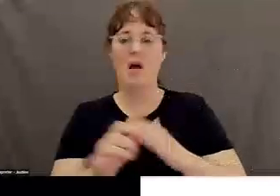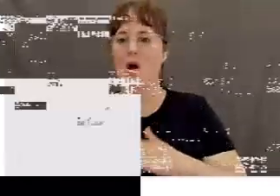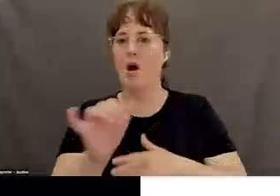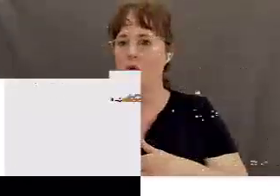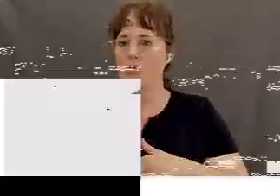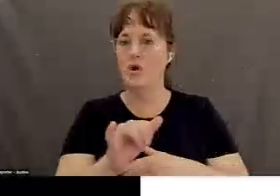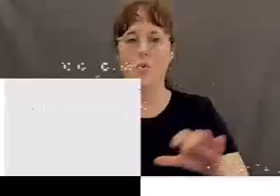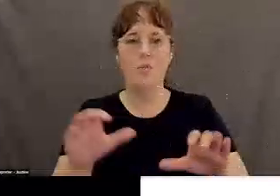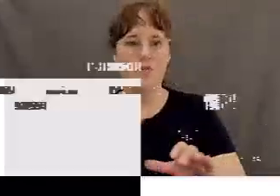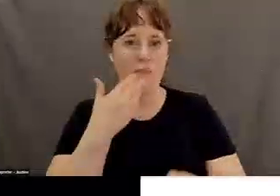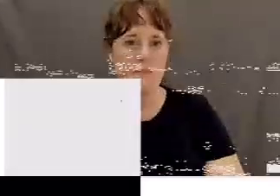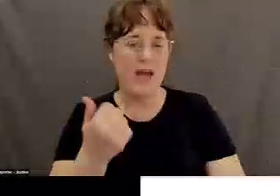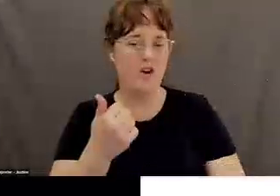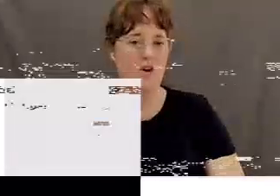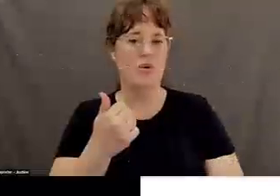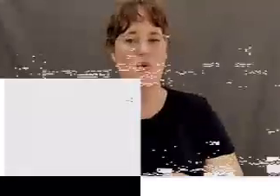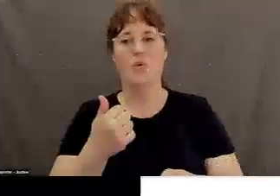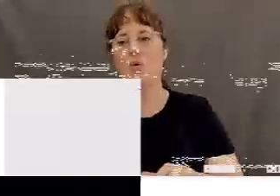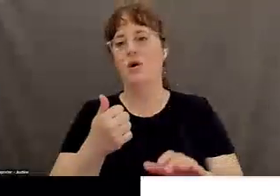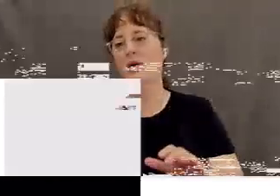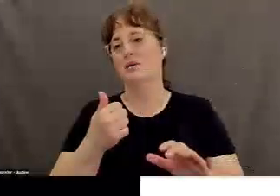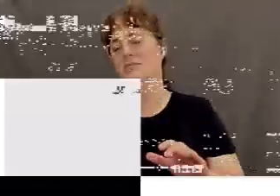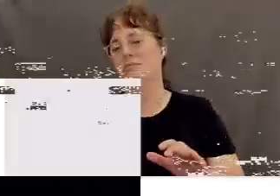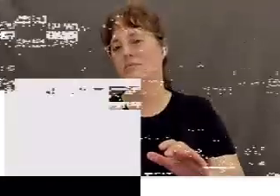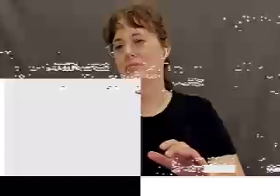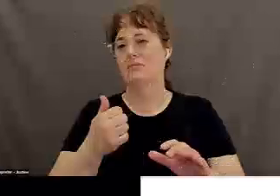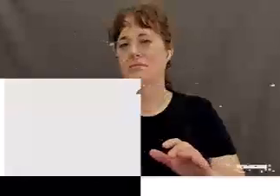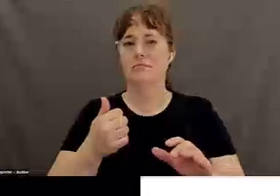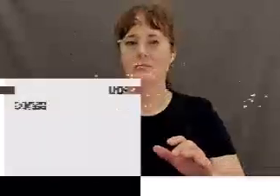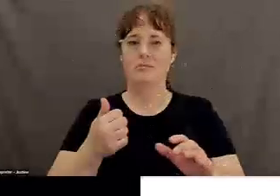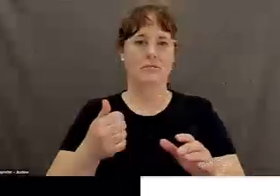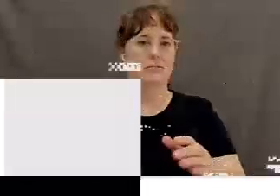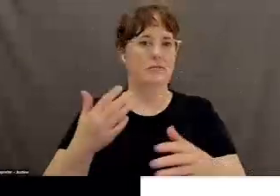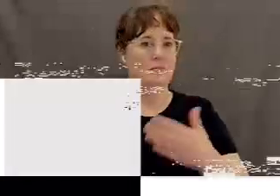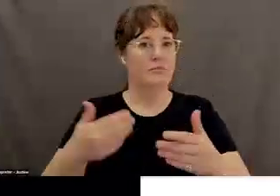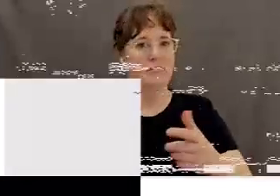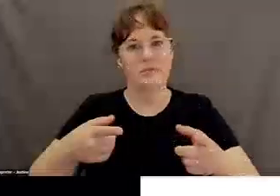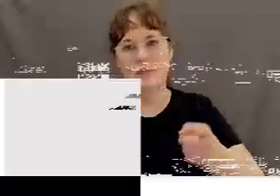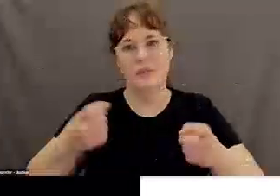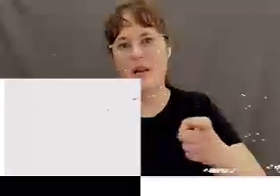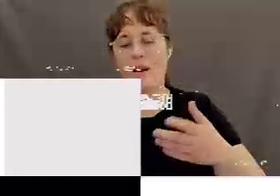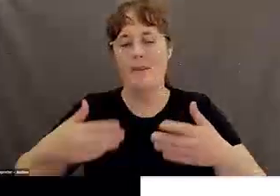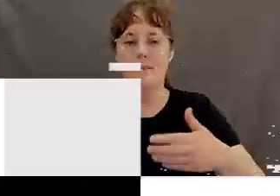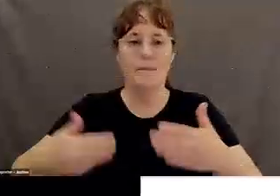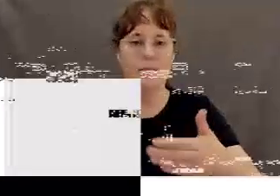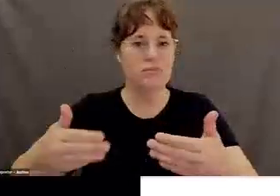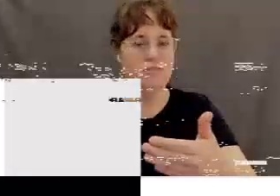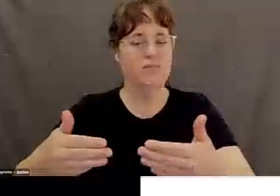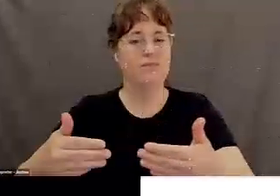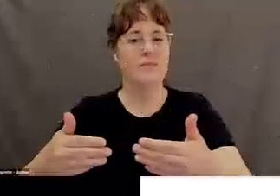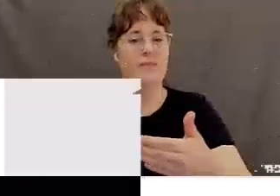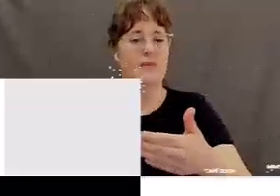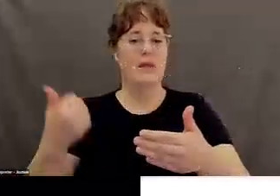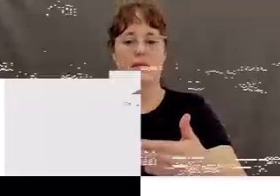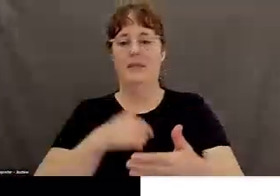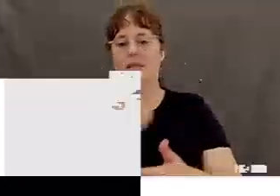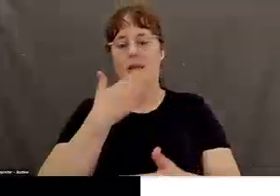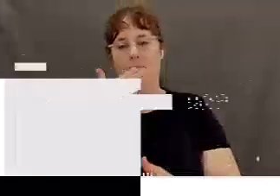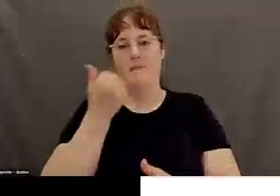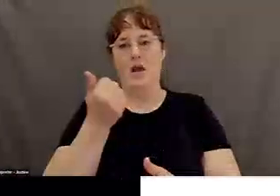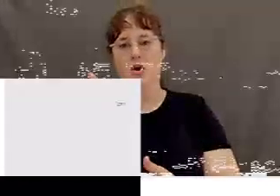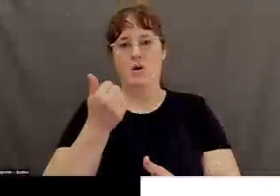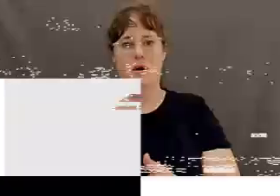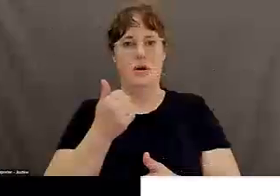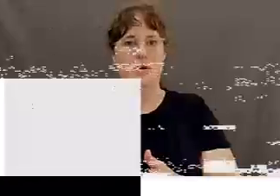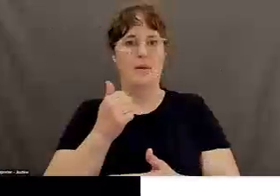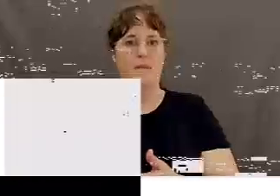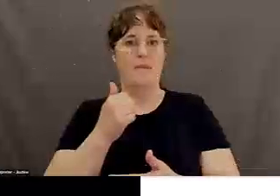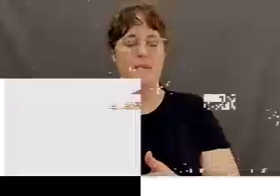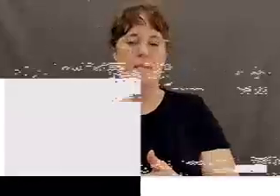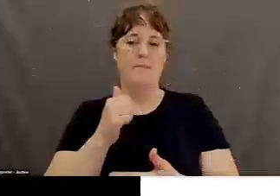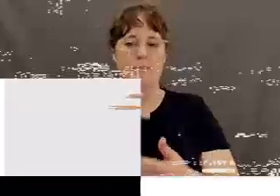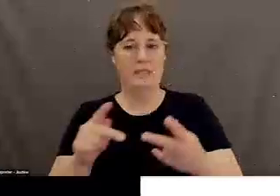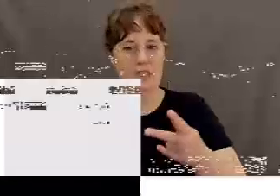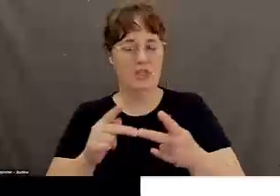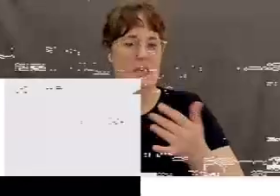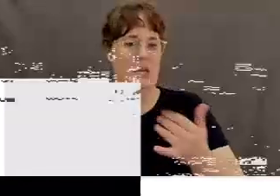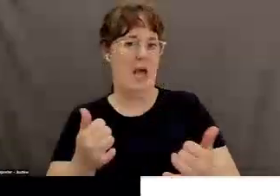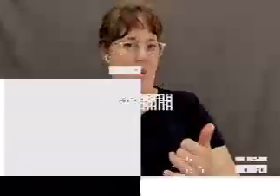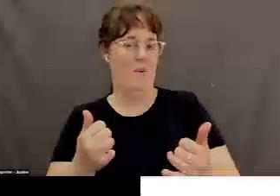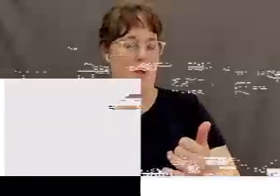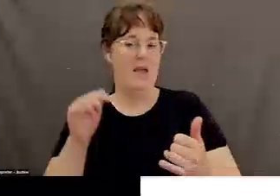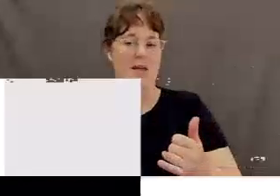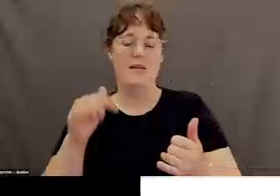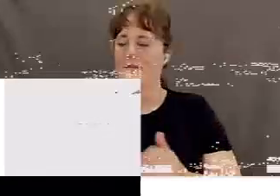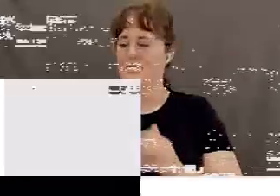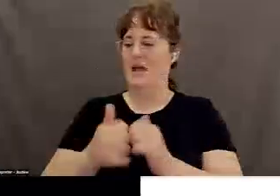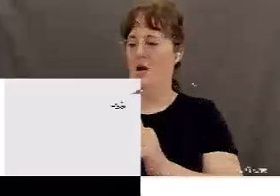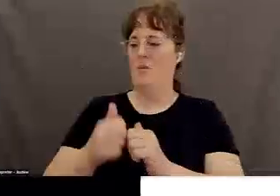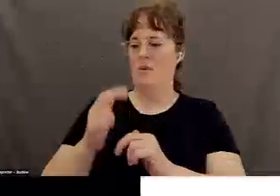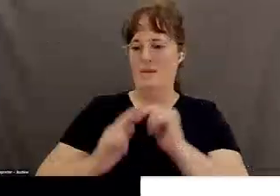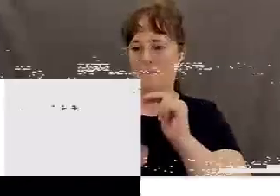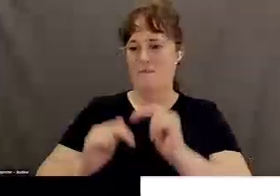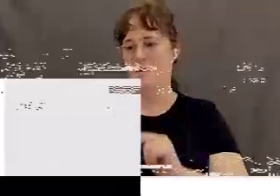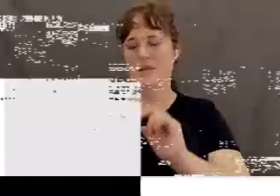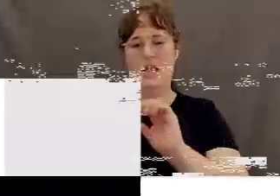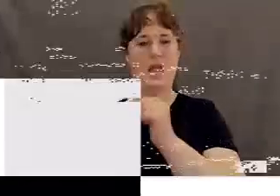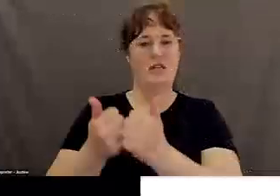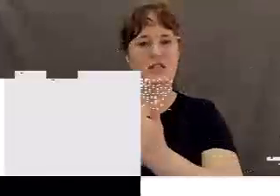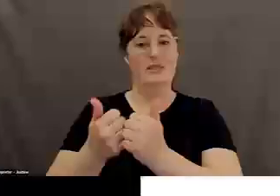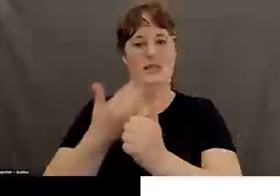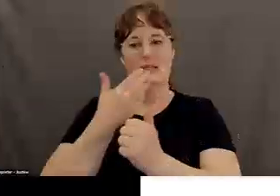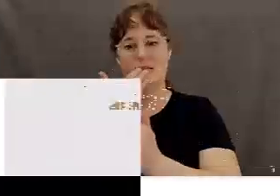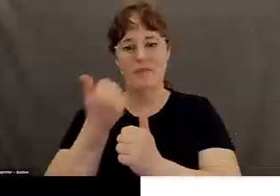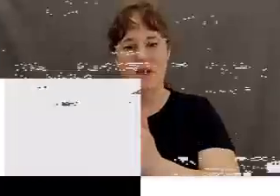Boardroom: We are going to be in a much stronger position than we have been previously, and that's all part of building an agency that is more capable, more capable of delivering and operating the system. So, thanks to all of you for making that possible.